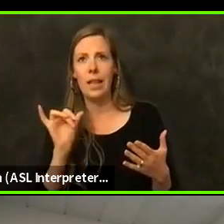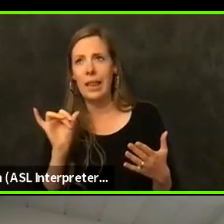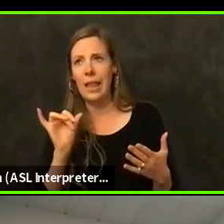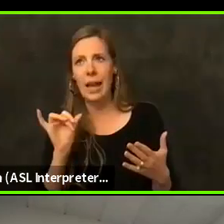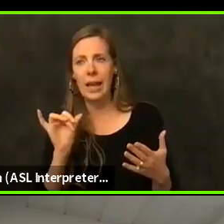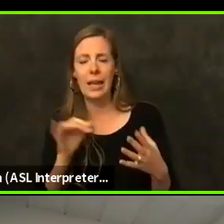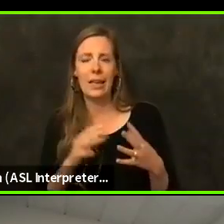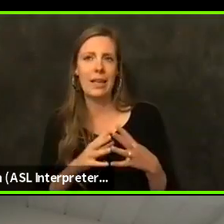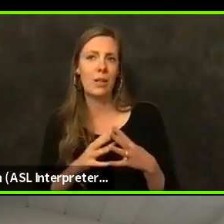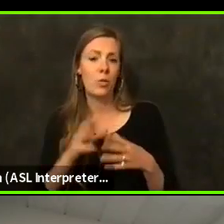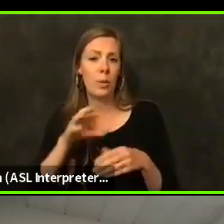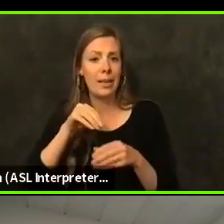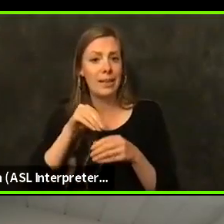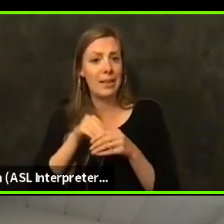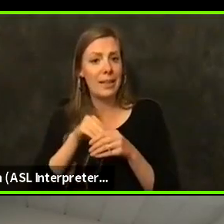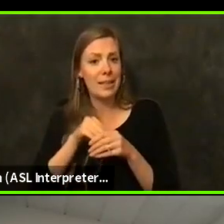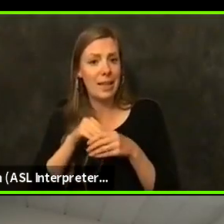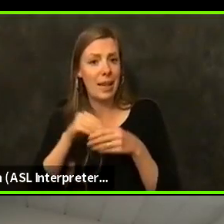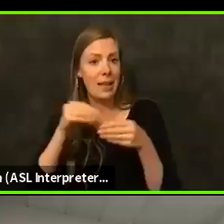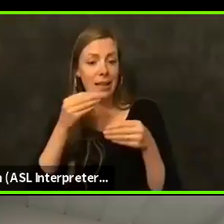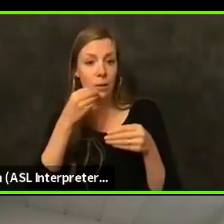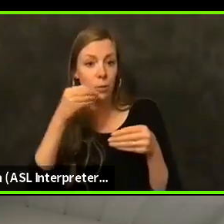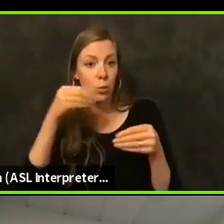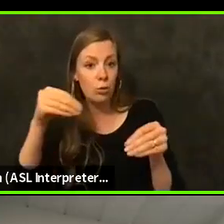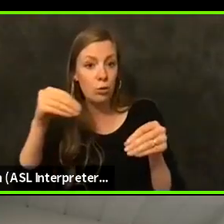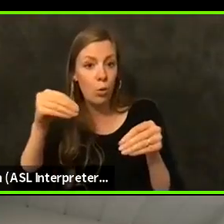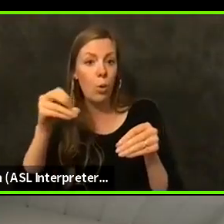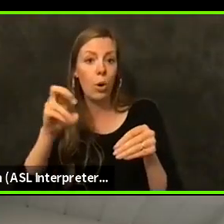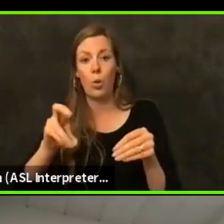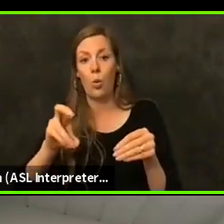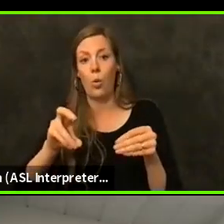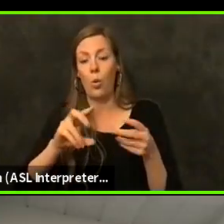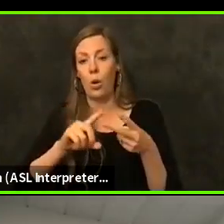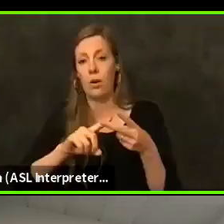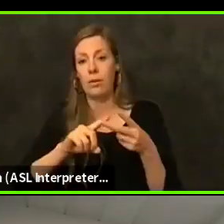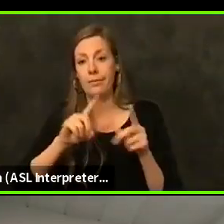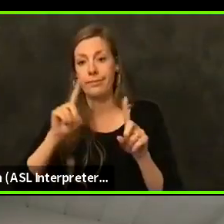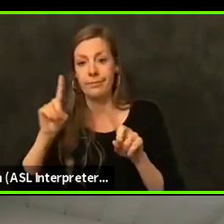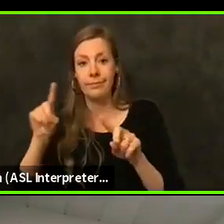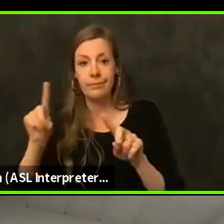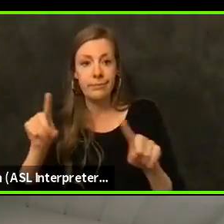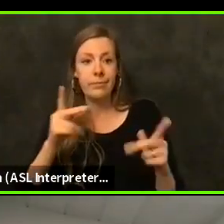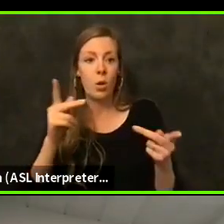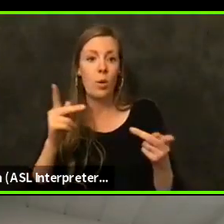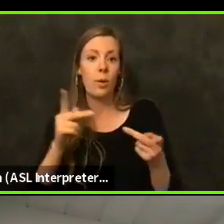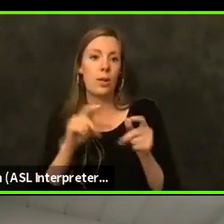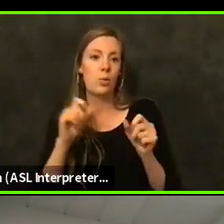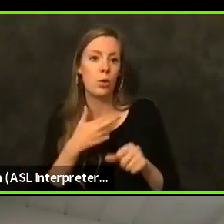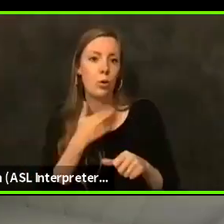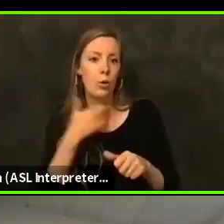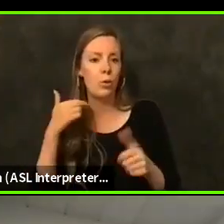an indoor market or if you've been anywhere where you feel like you could have any risk, you should go ahead and get tested.